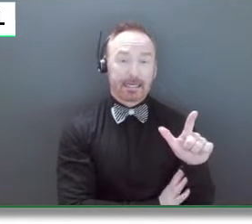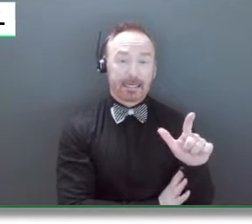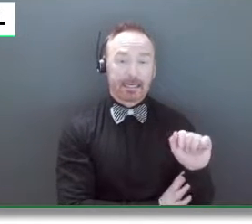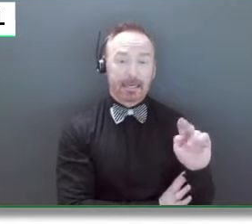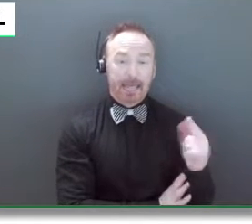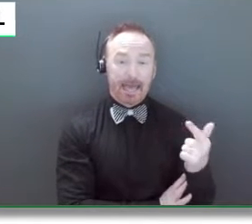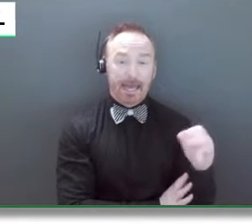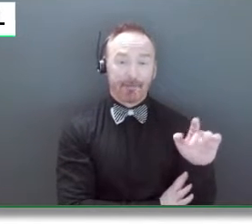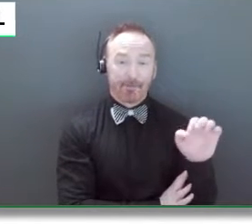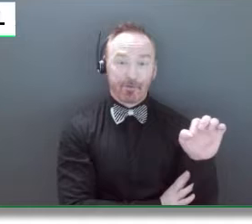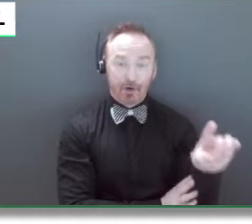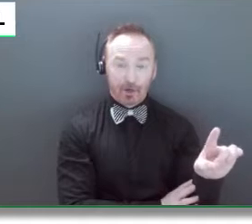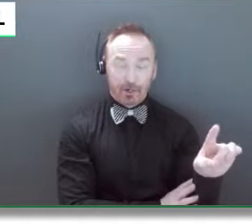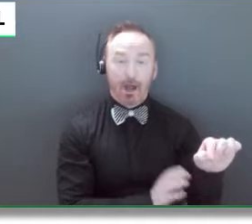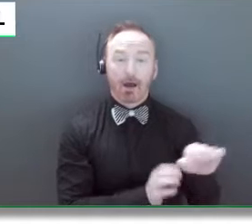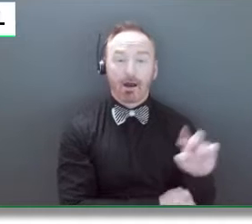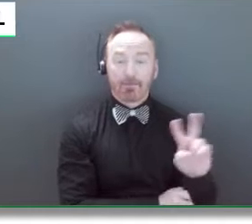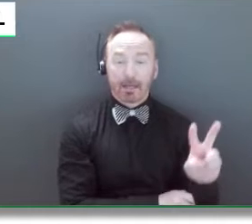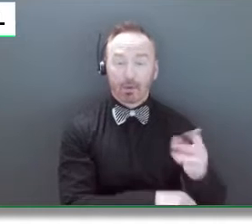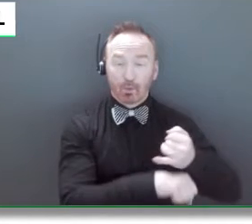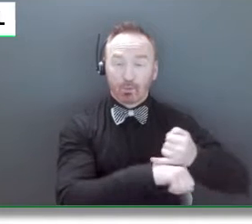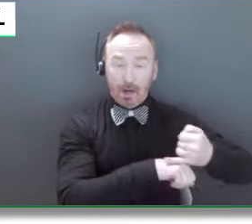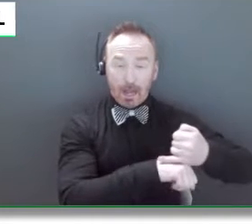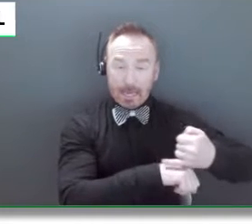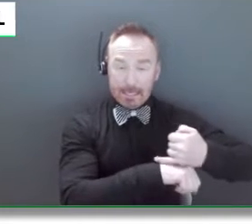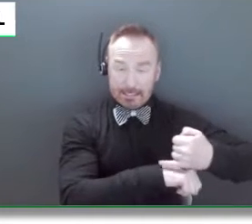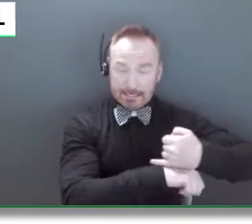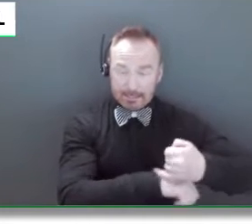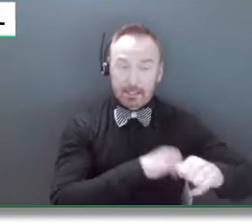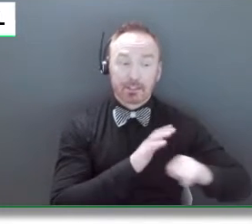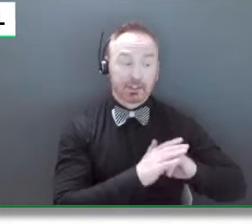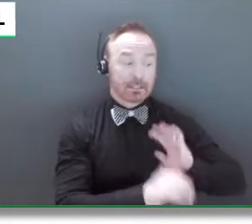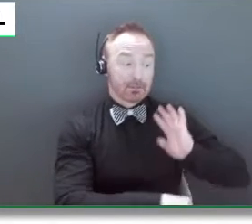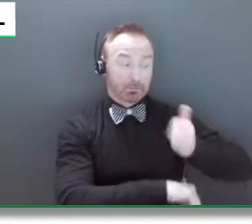department to start, to see the feasibility of a product like this to be